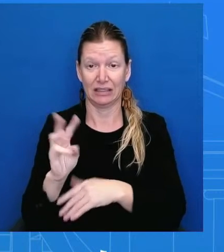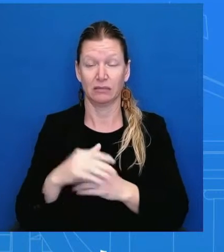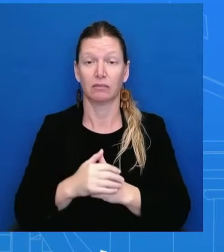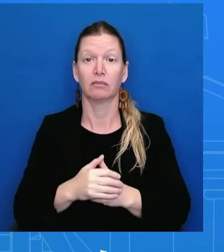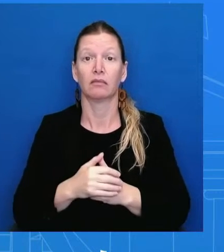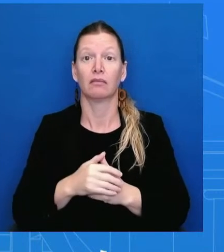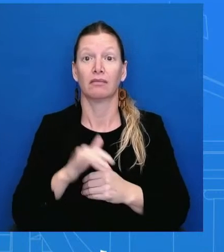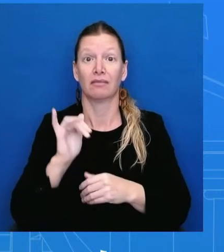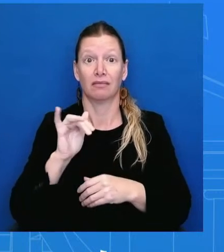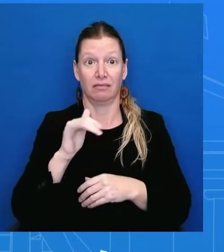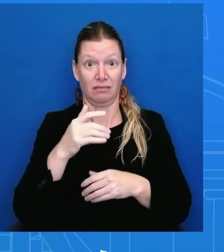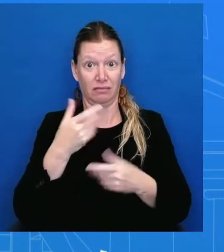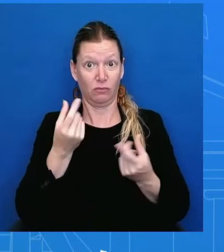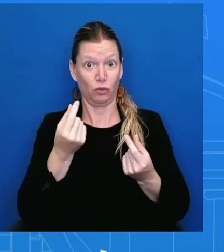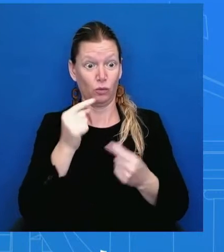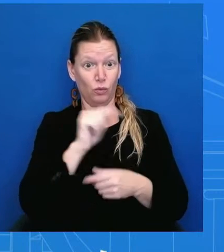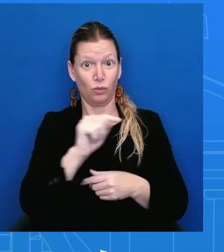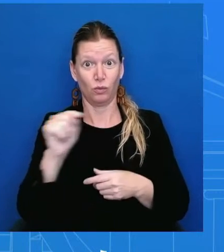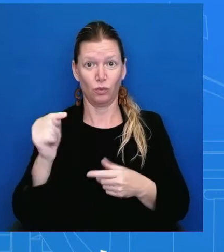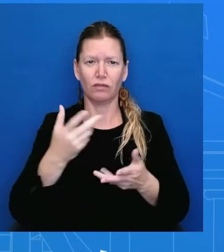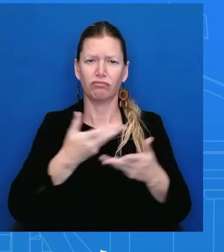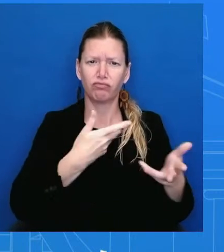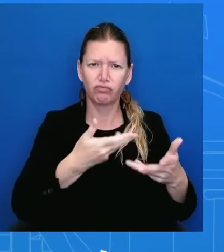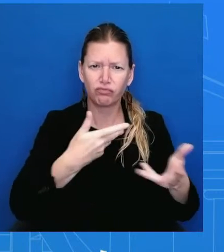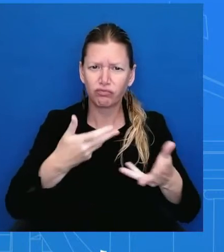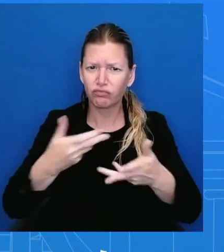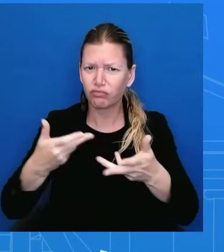directly with the American public.